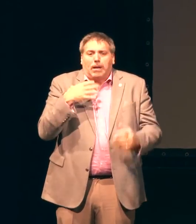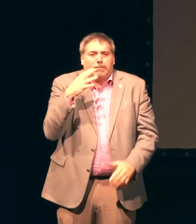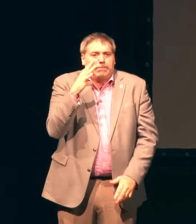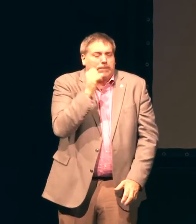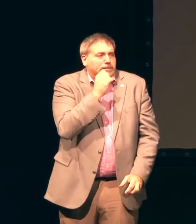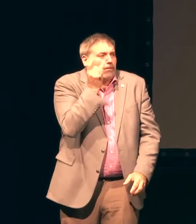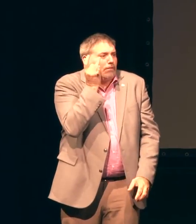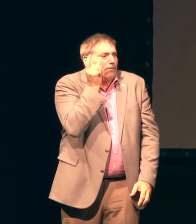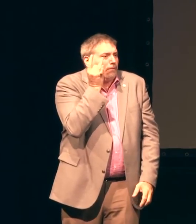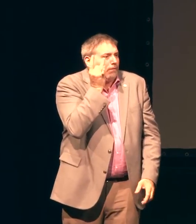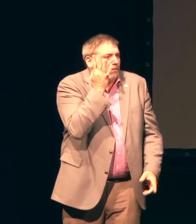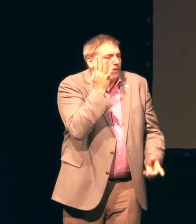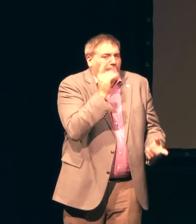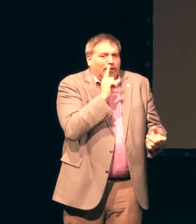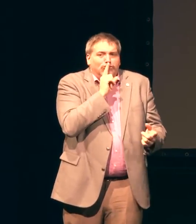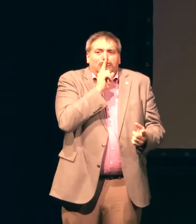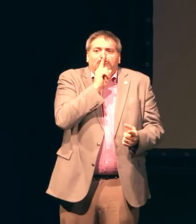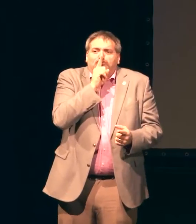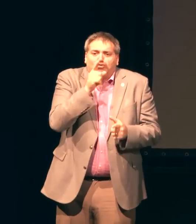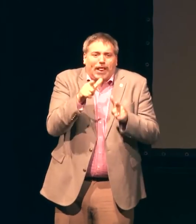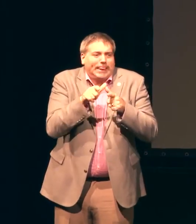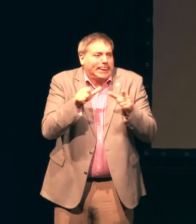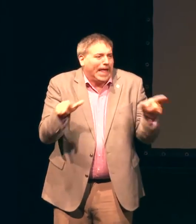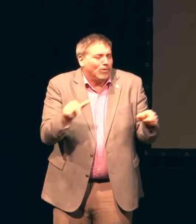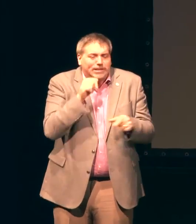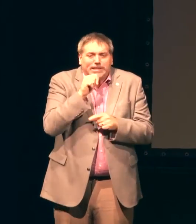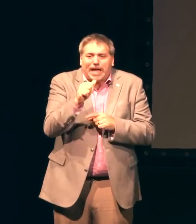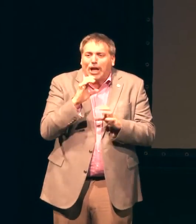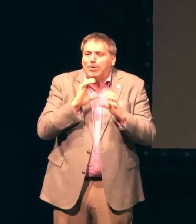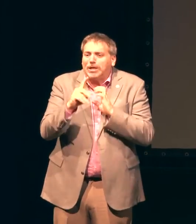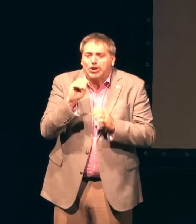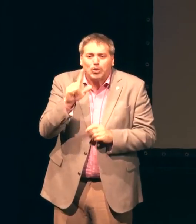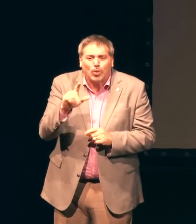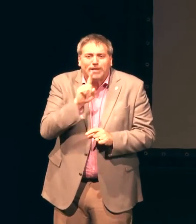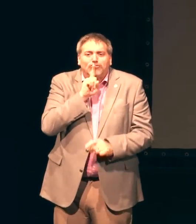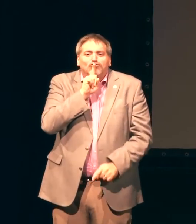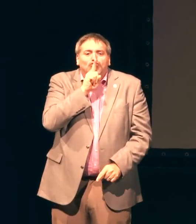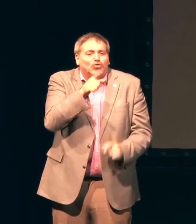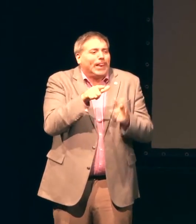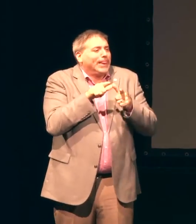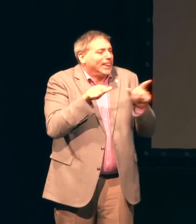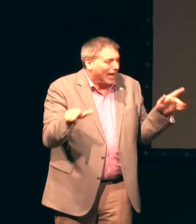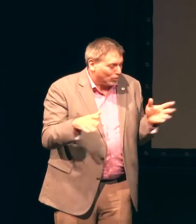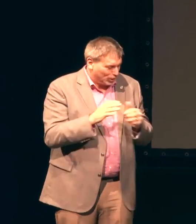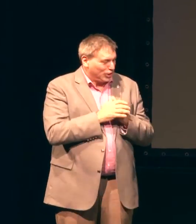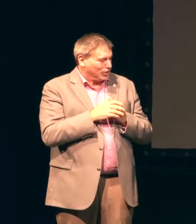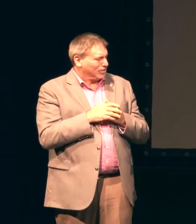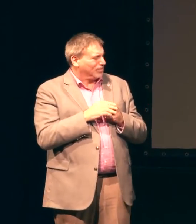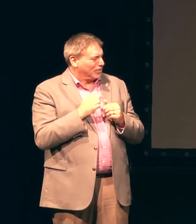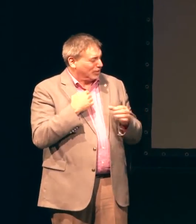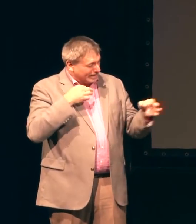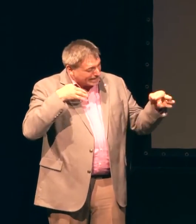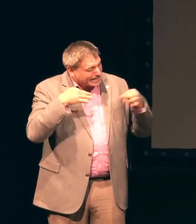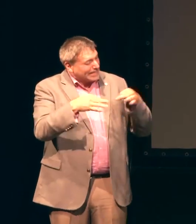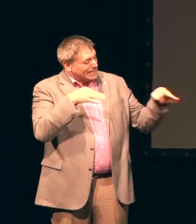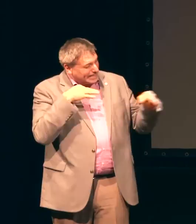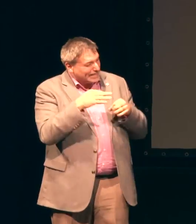I realized that I had missed so much, I missed this real language, I didn't have a communication tool, I didn't have real language